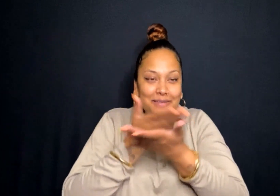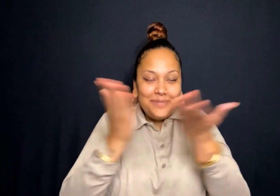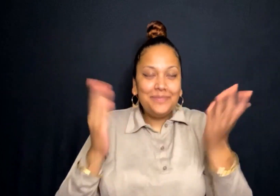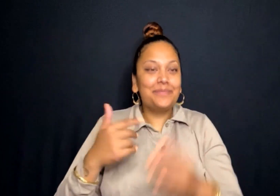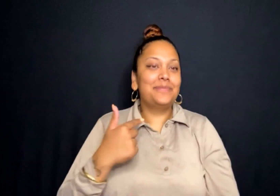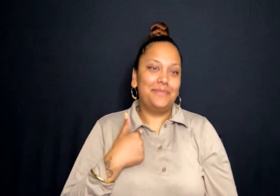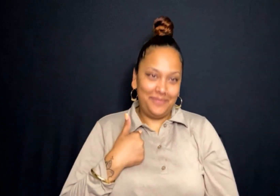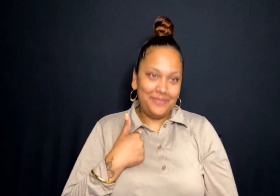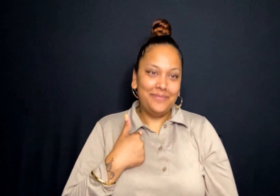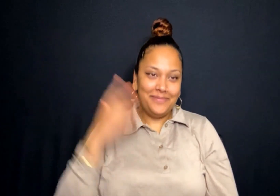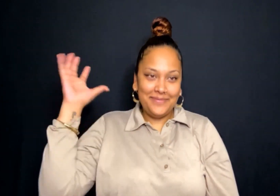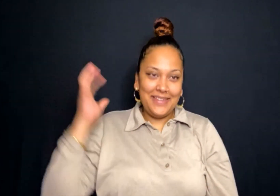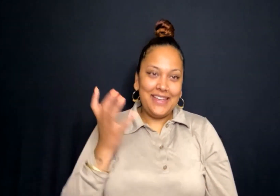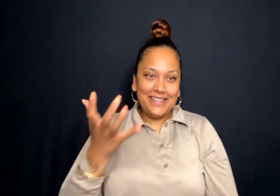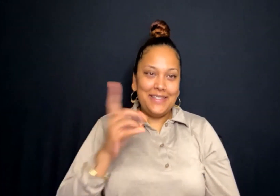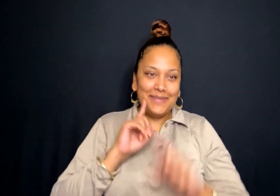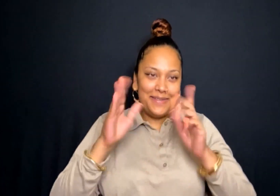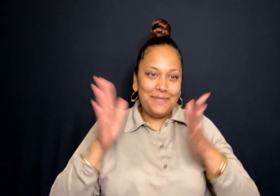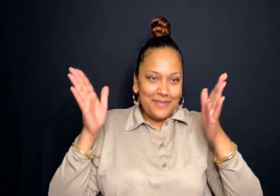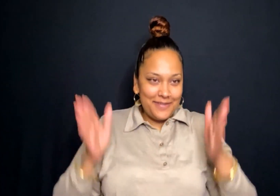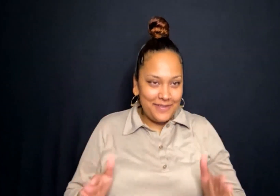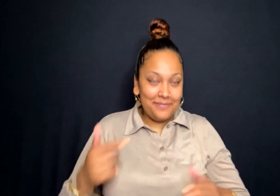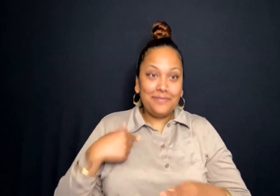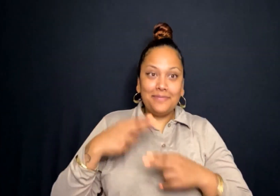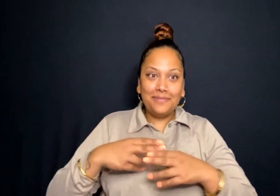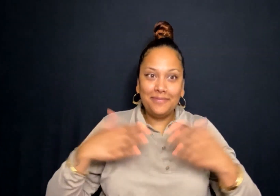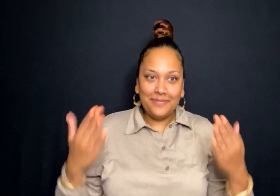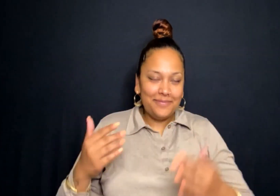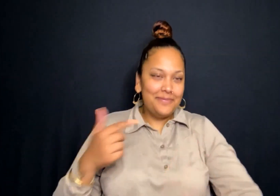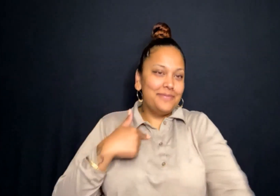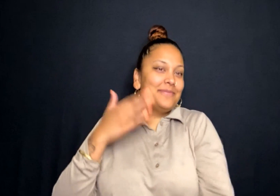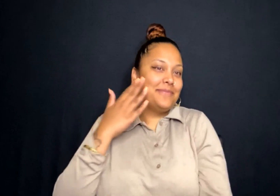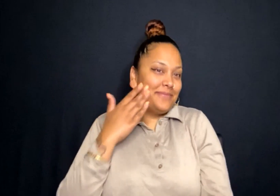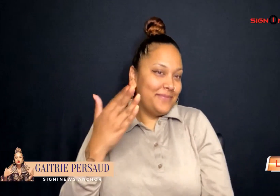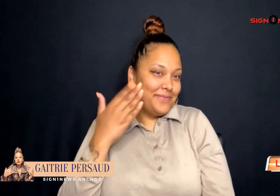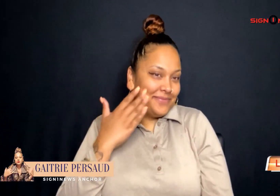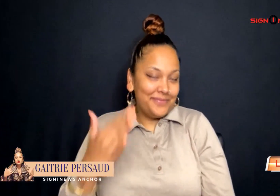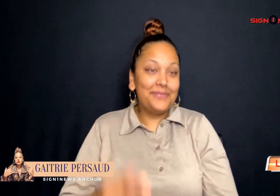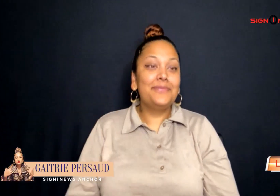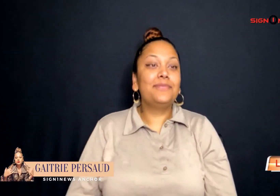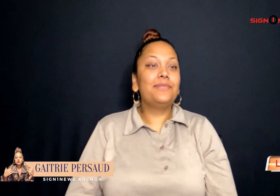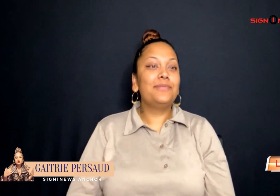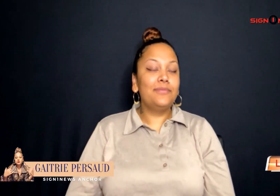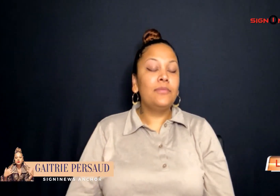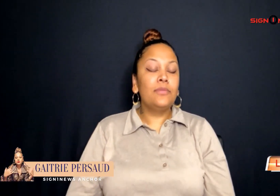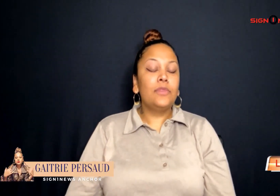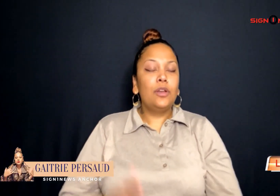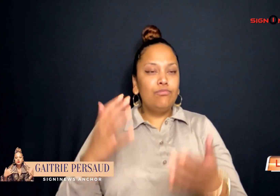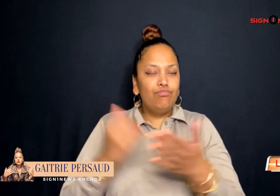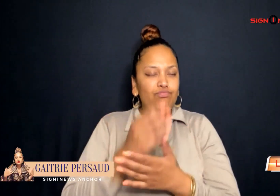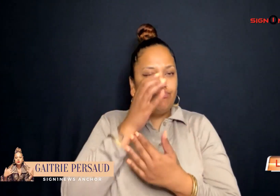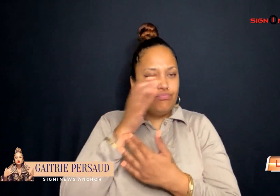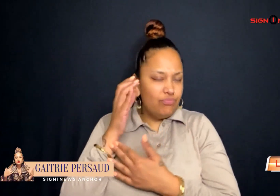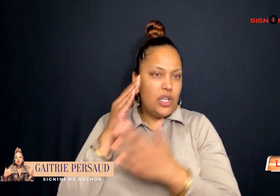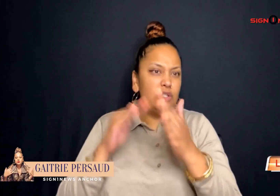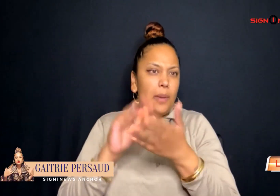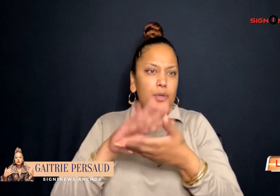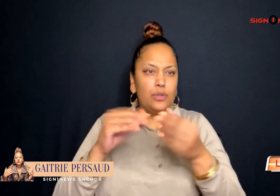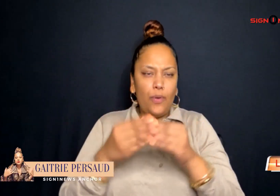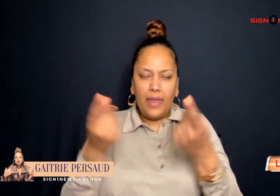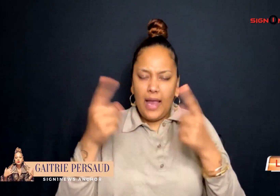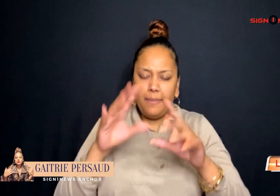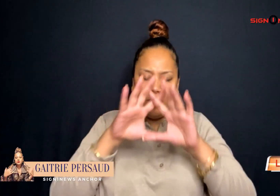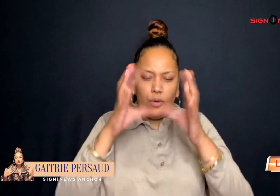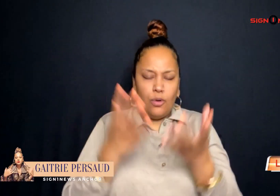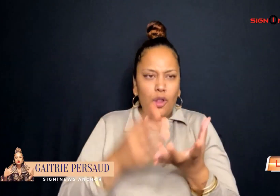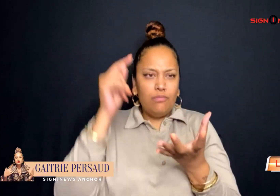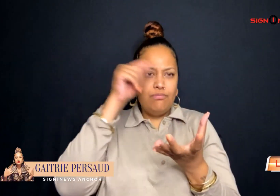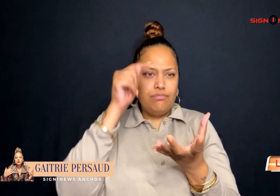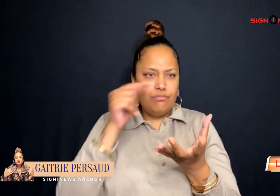Hello everyone I'm Sign1News anchor Gaitrie Persaud here's a quick look at the top trending